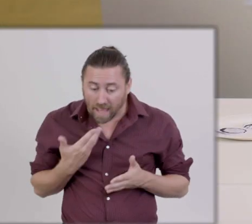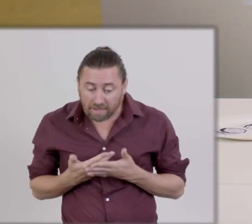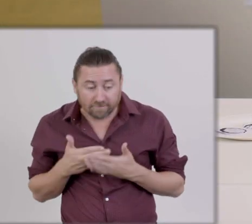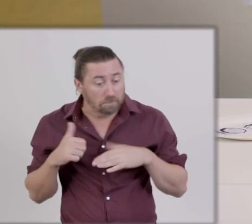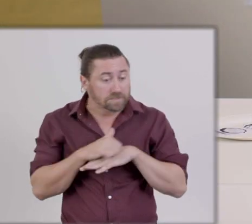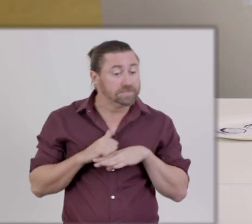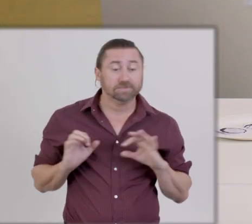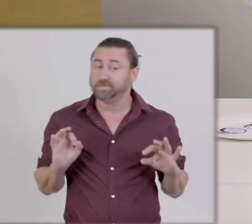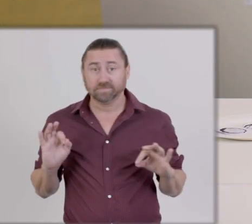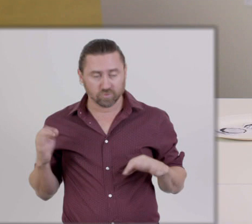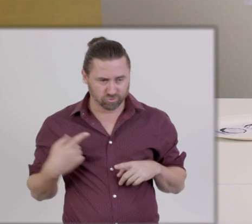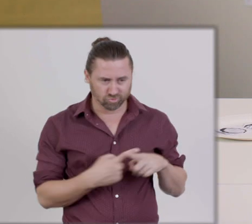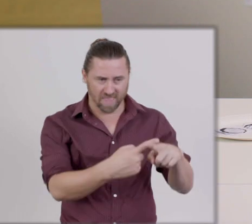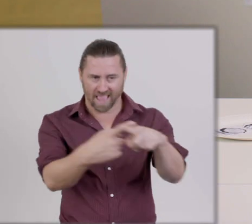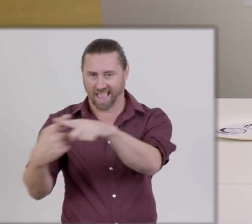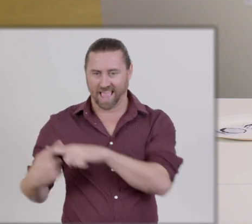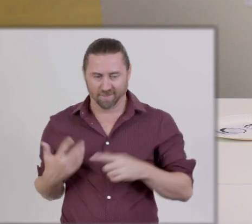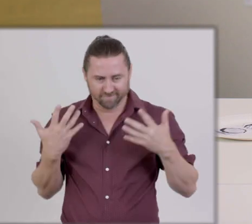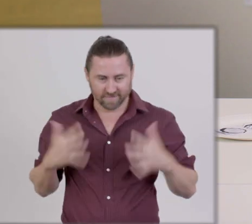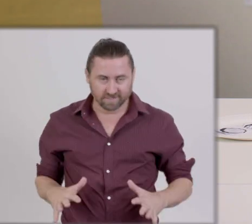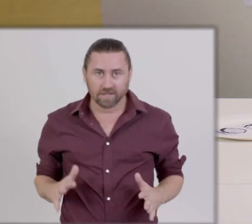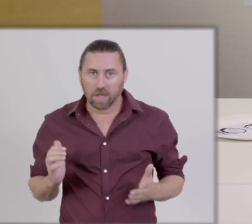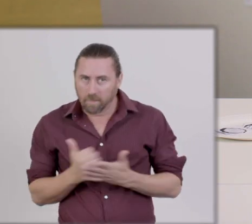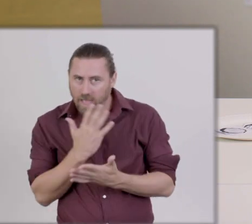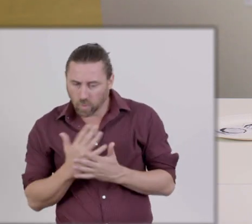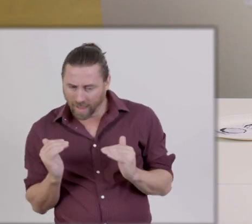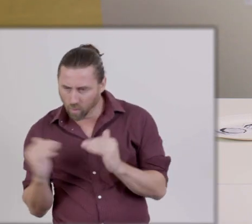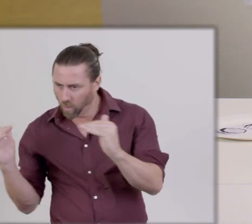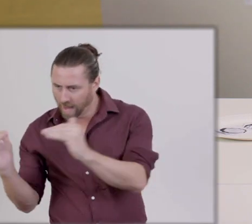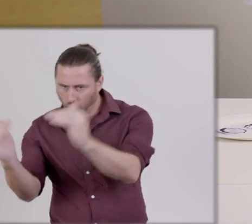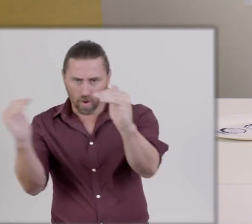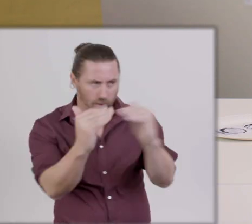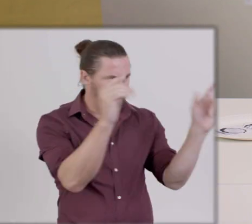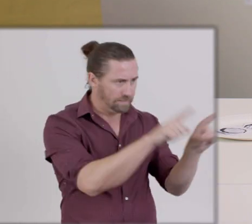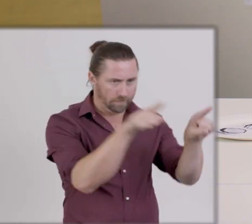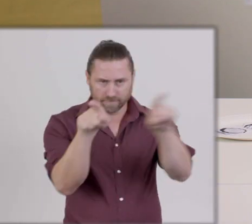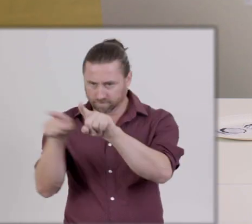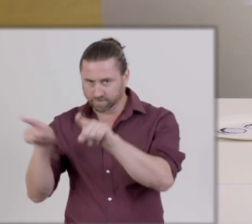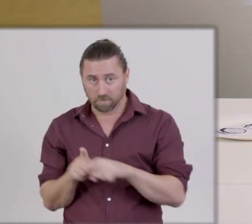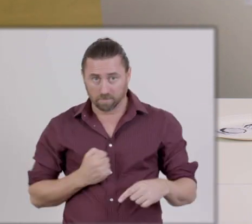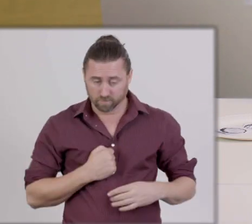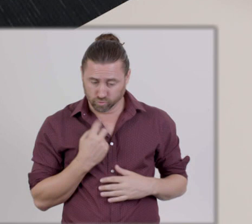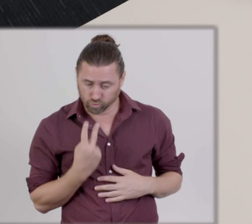There are no more biscuits left to share. Let's check each friend has an equal share.